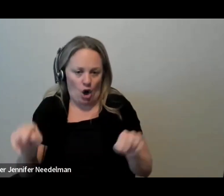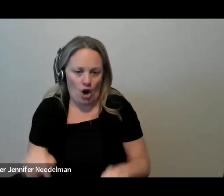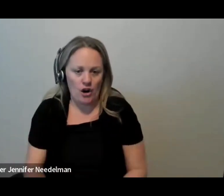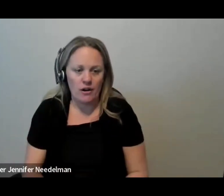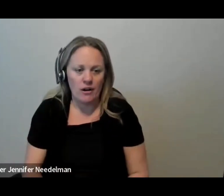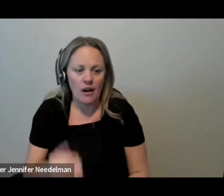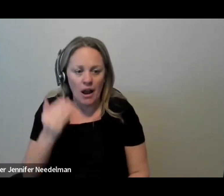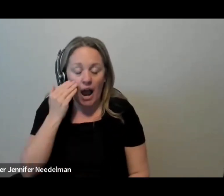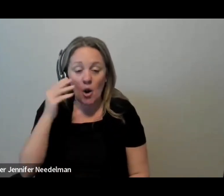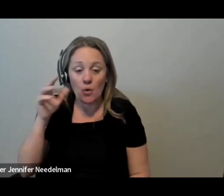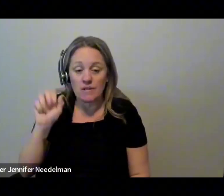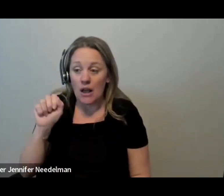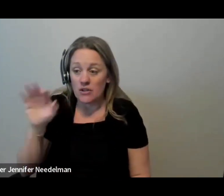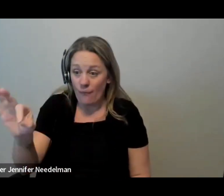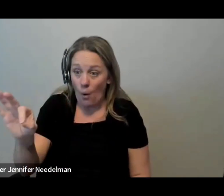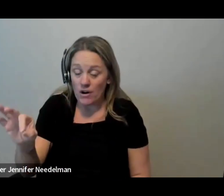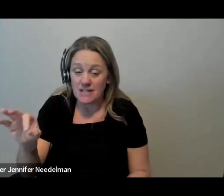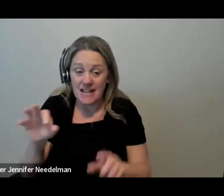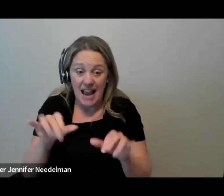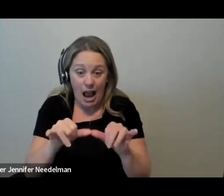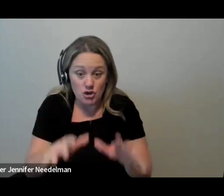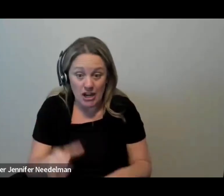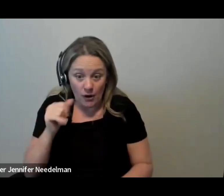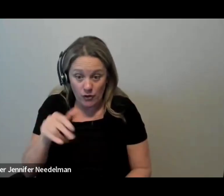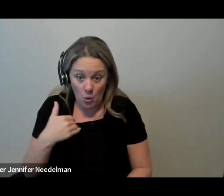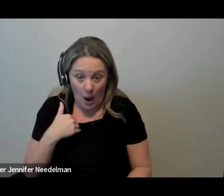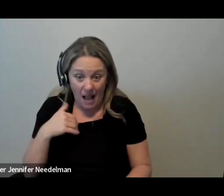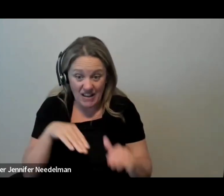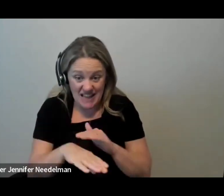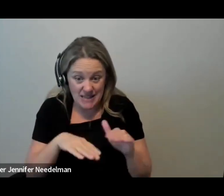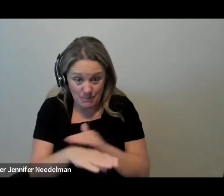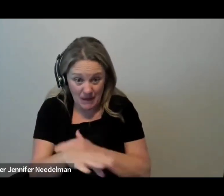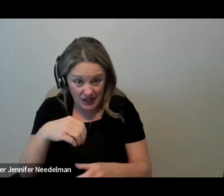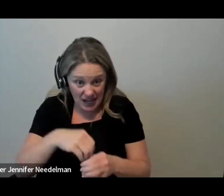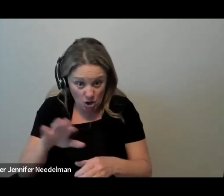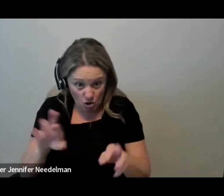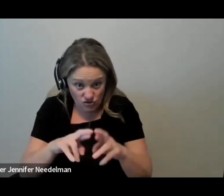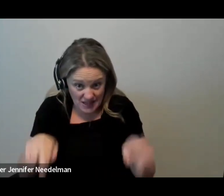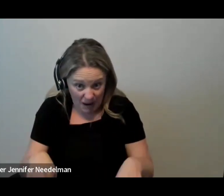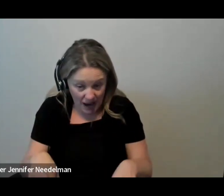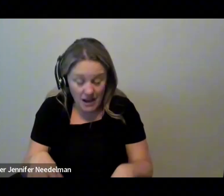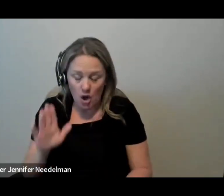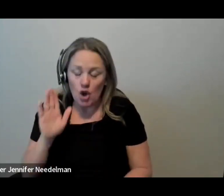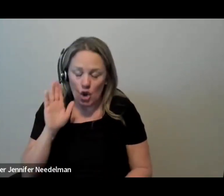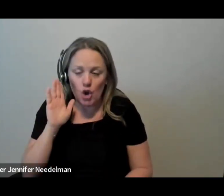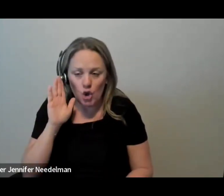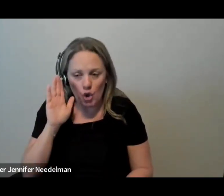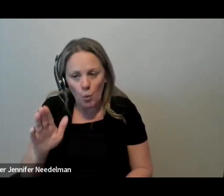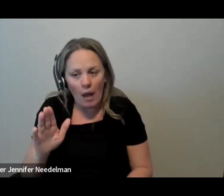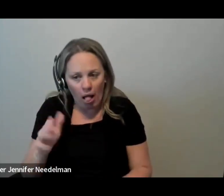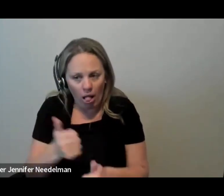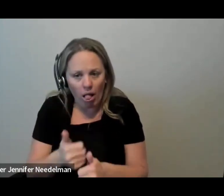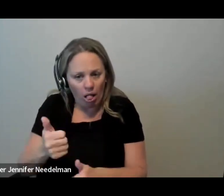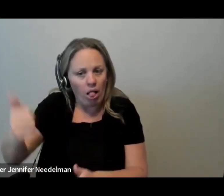as an engineer, if you have accessibility on your resume, you're probably gonna make it pretty far in the interviews because we're pushing every product team.